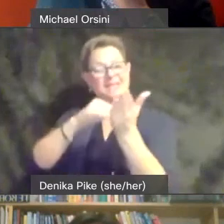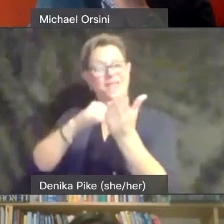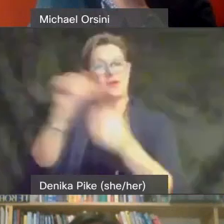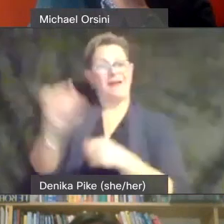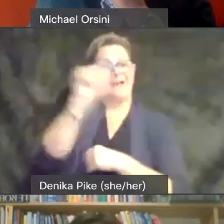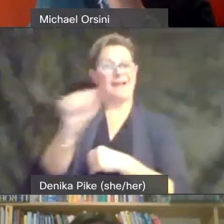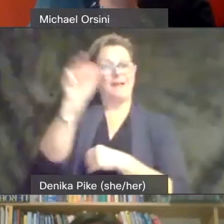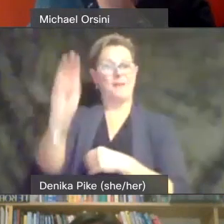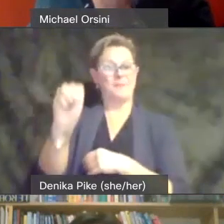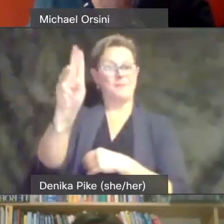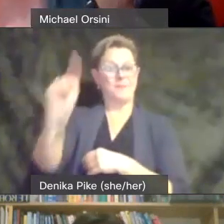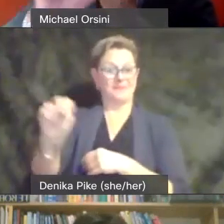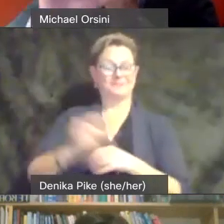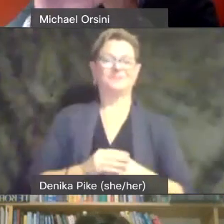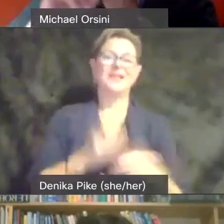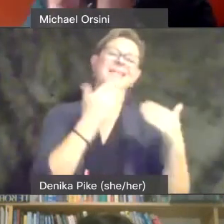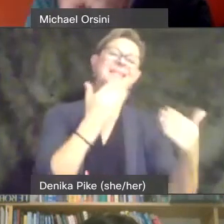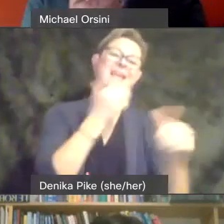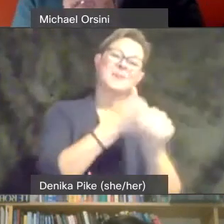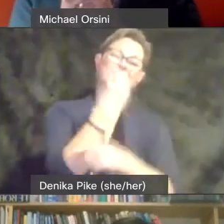Thanks everyone.